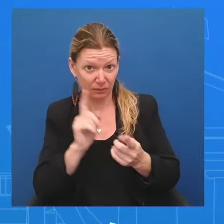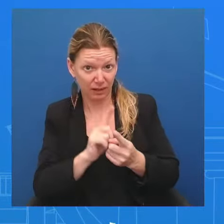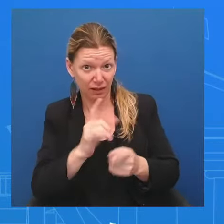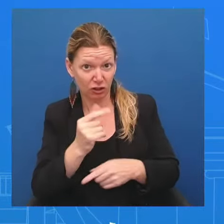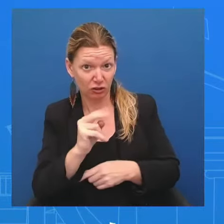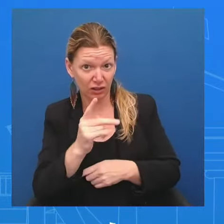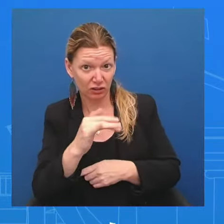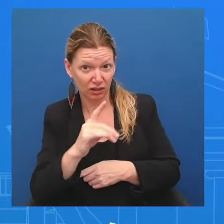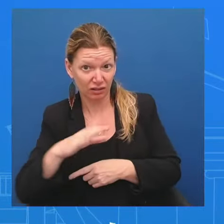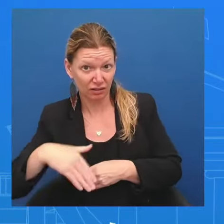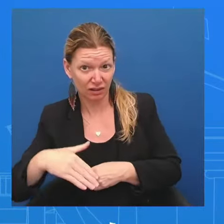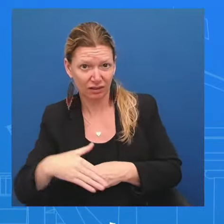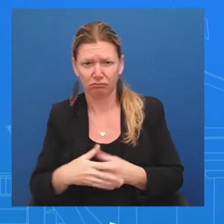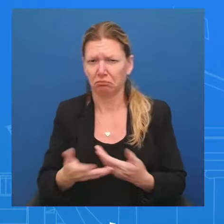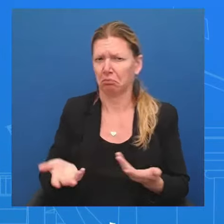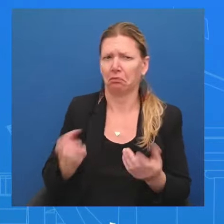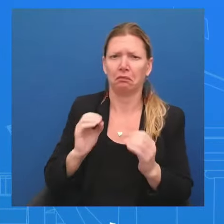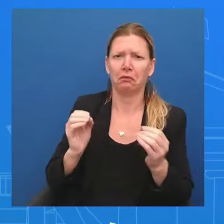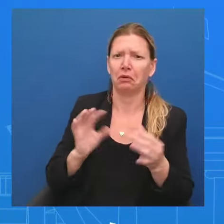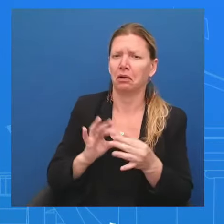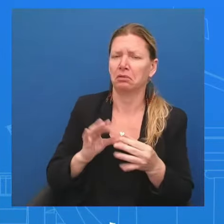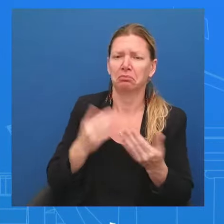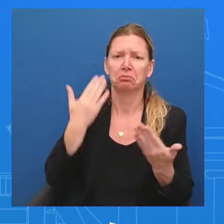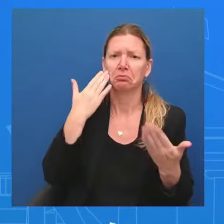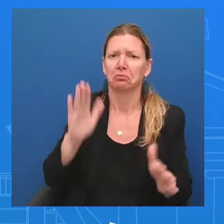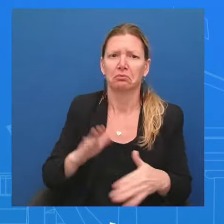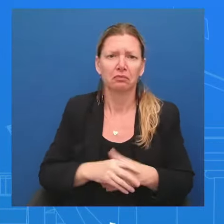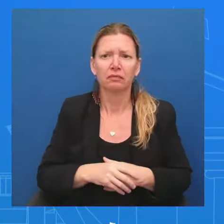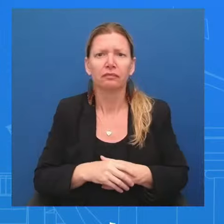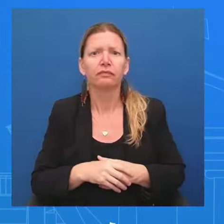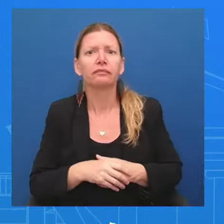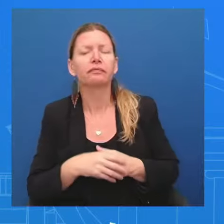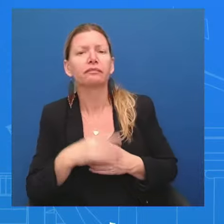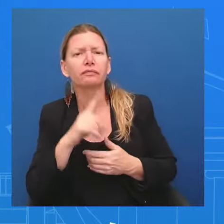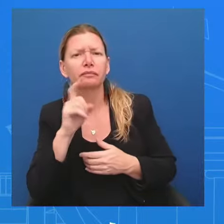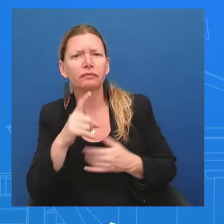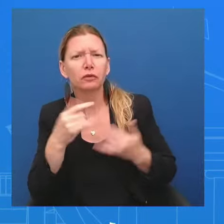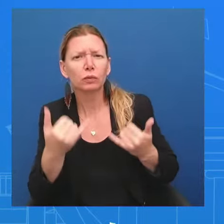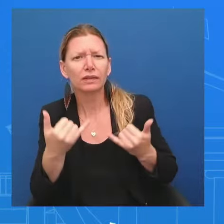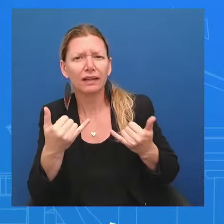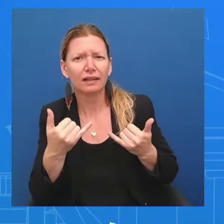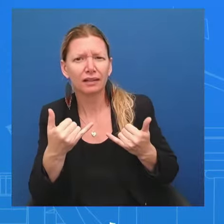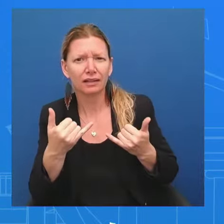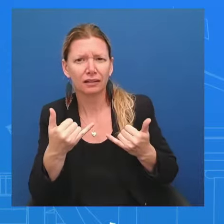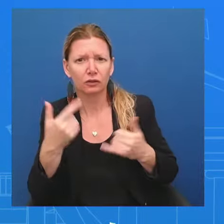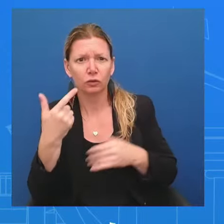President Zourabichvili's veto to so-called Foreign Influence Act, Foreign Influence Bill.